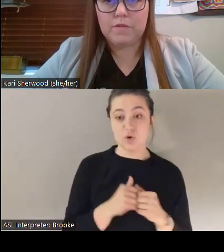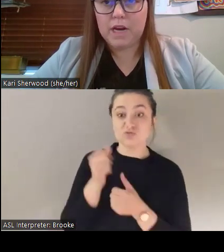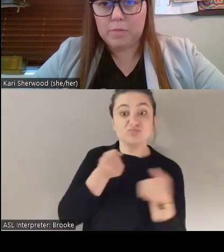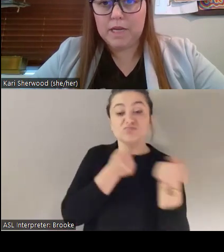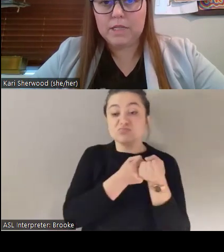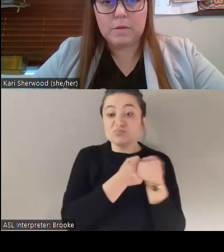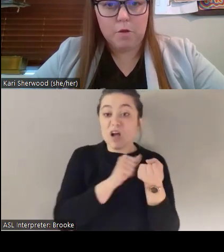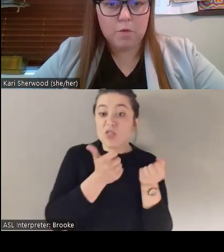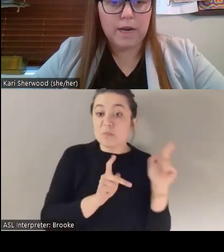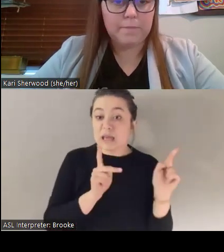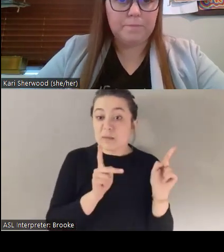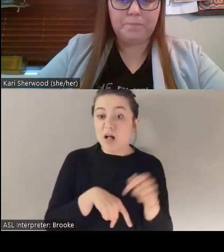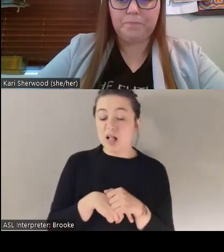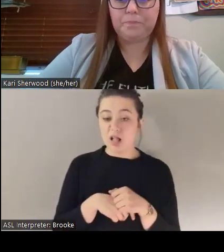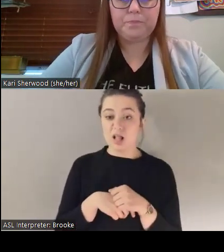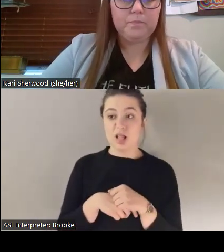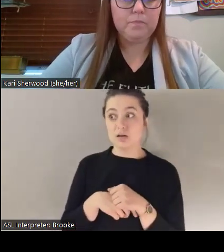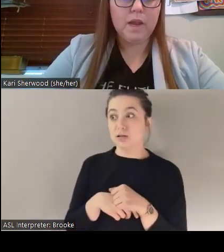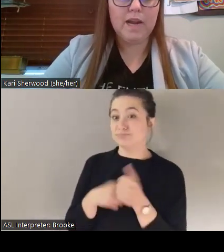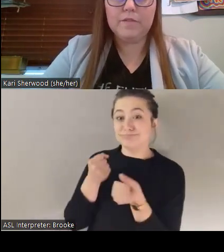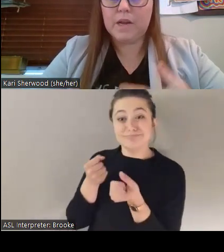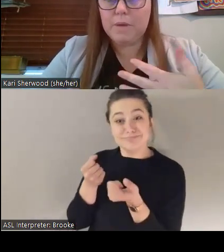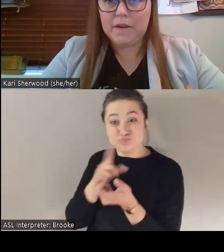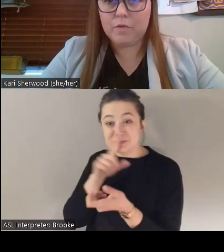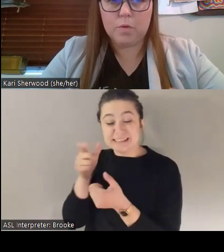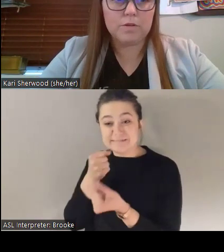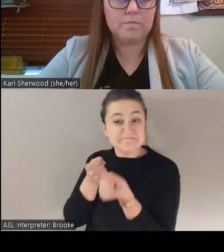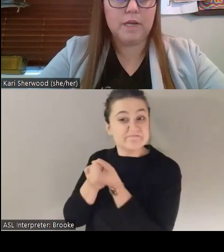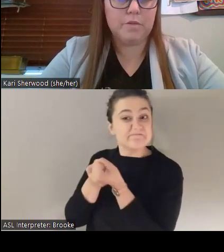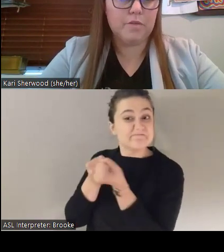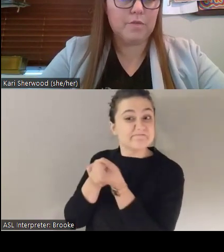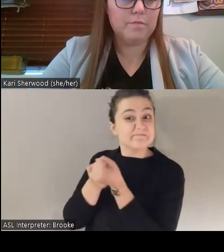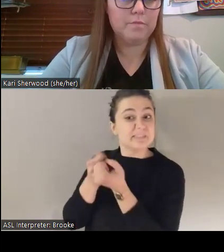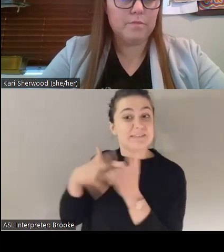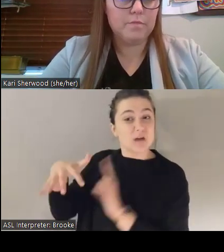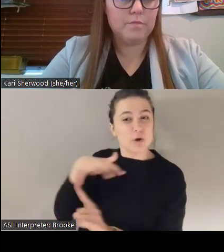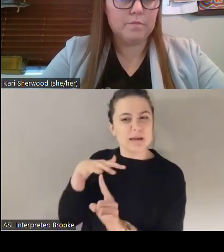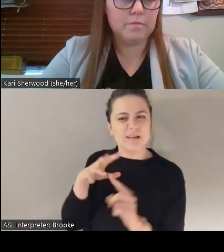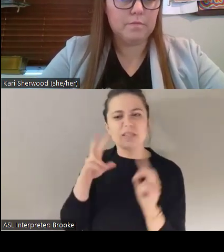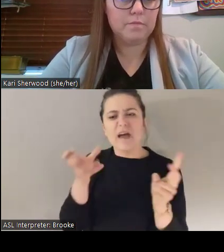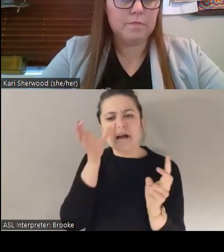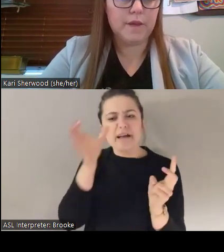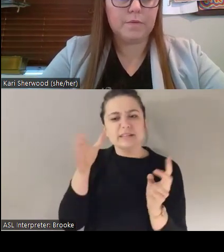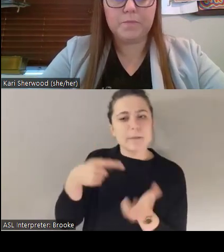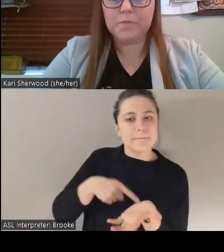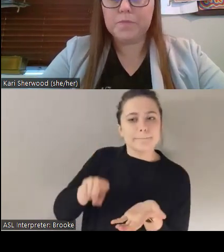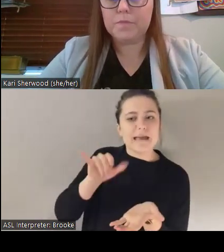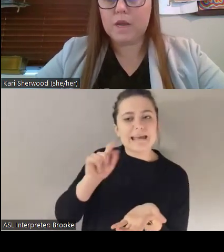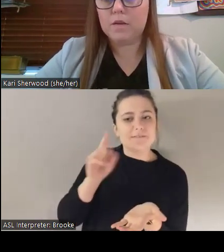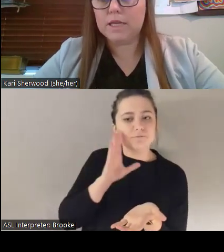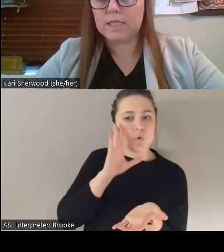environment in some other way. Kind of like a pay it forward type of thing.